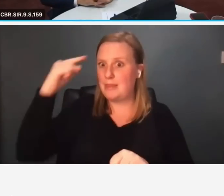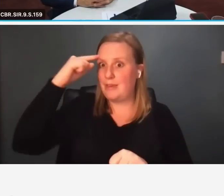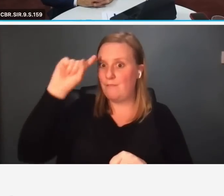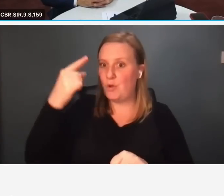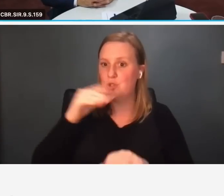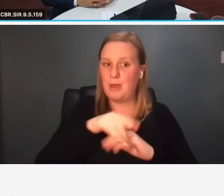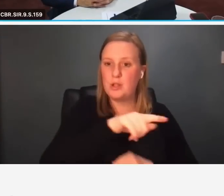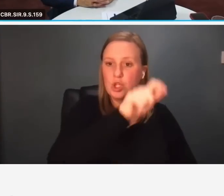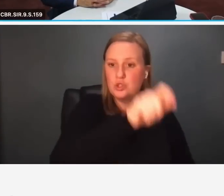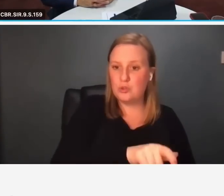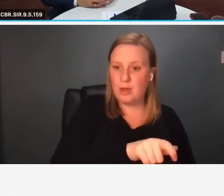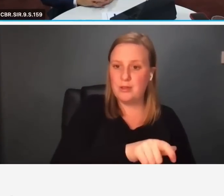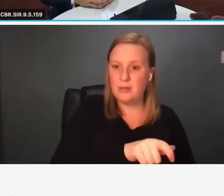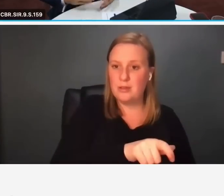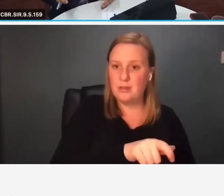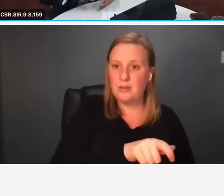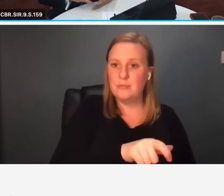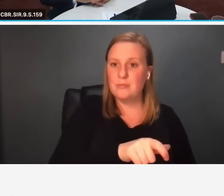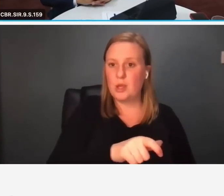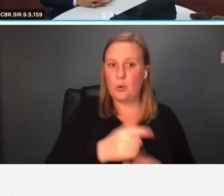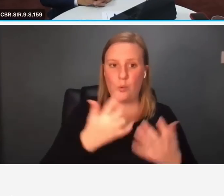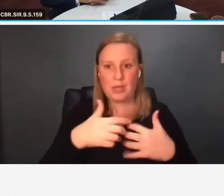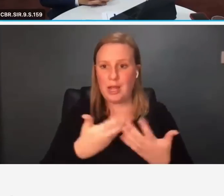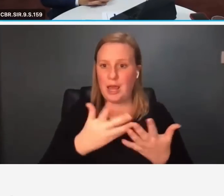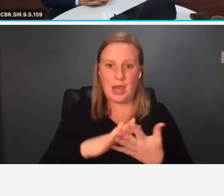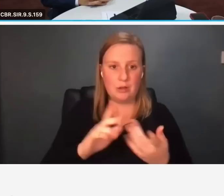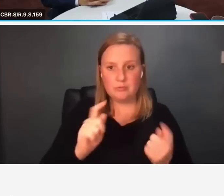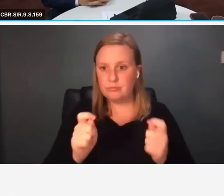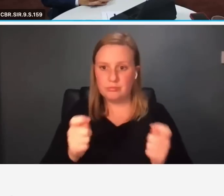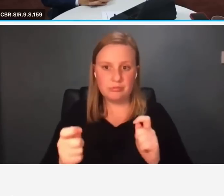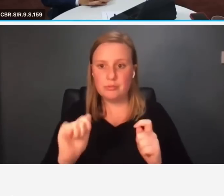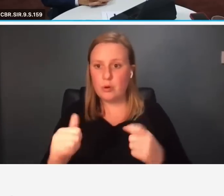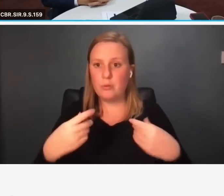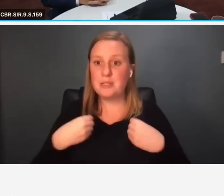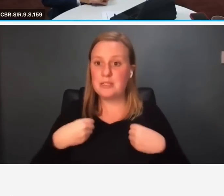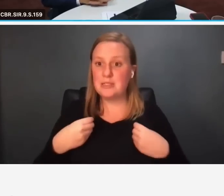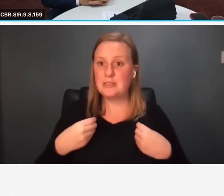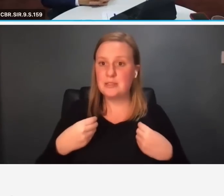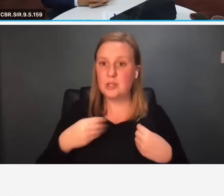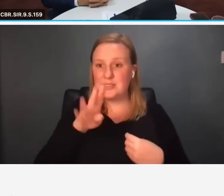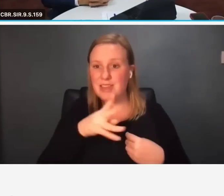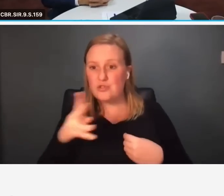work through that change without assuming that a